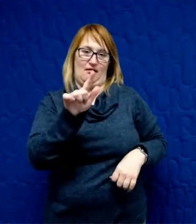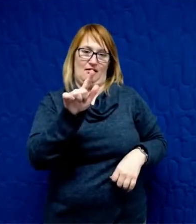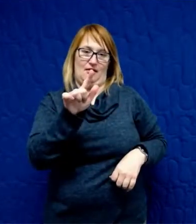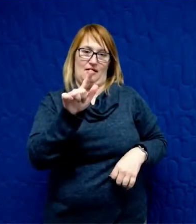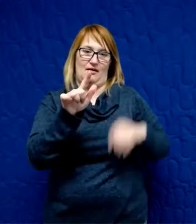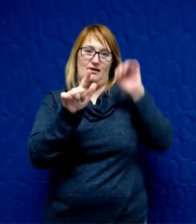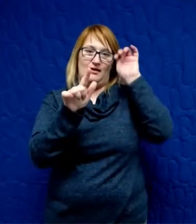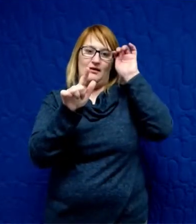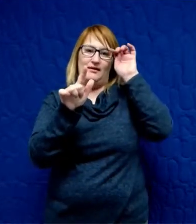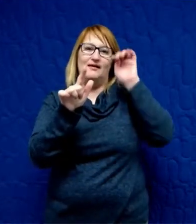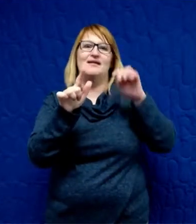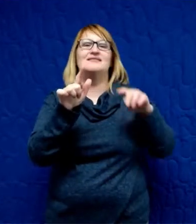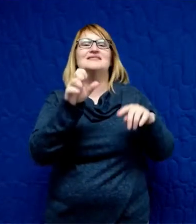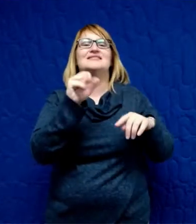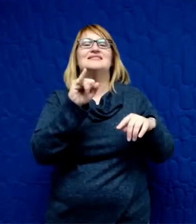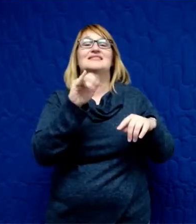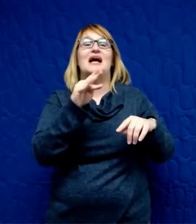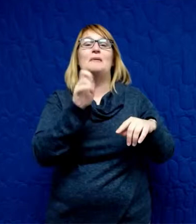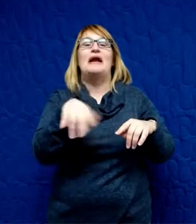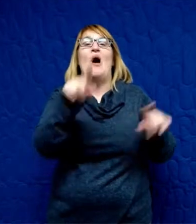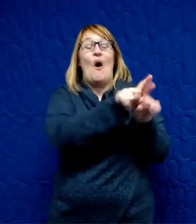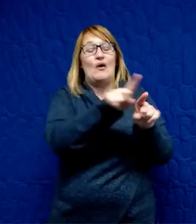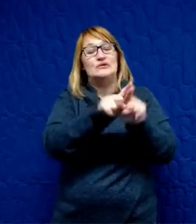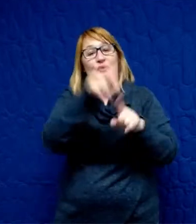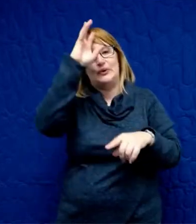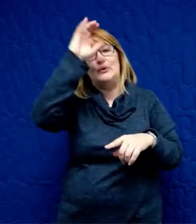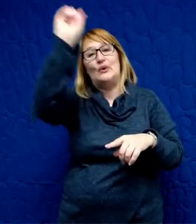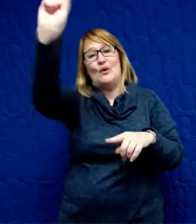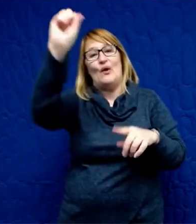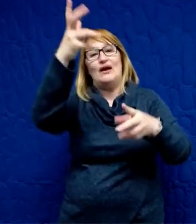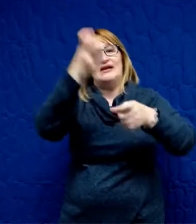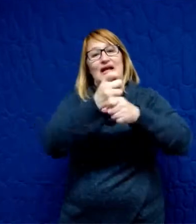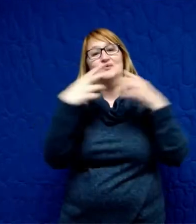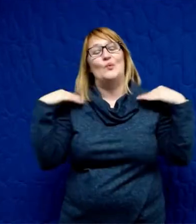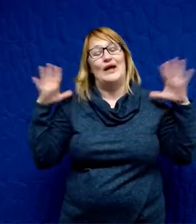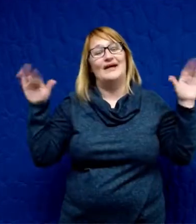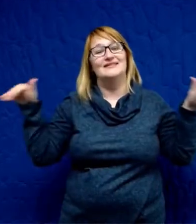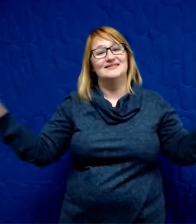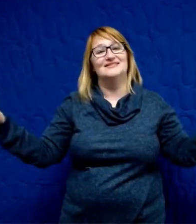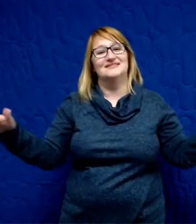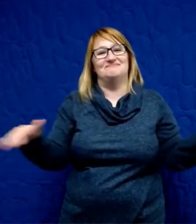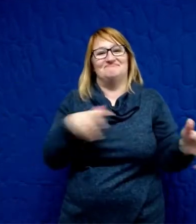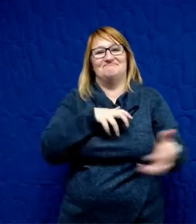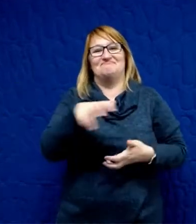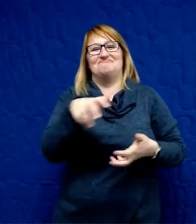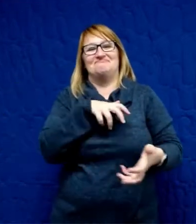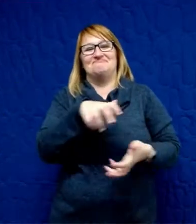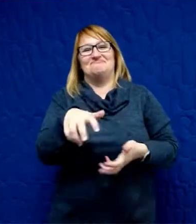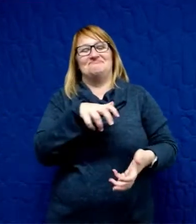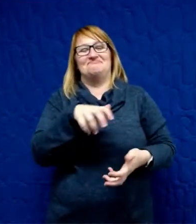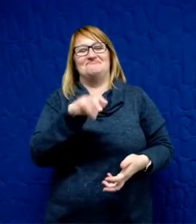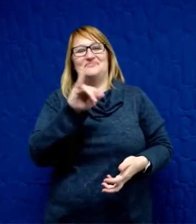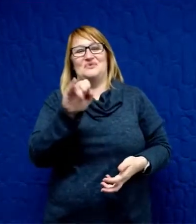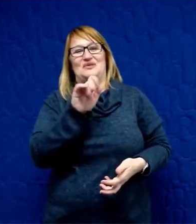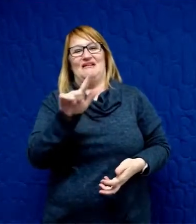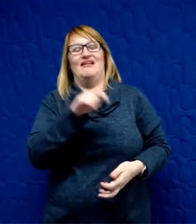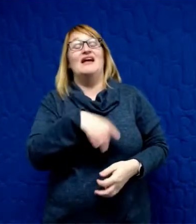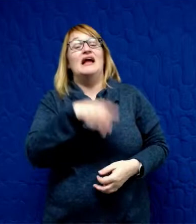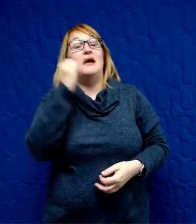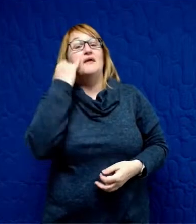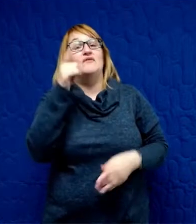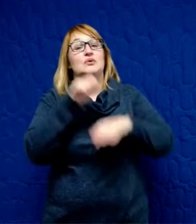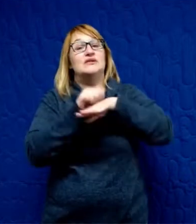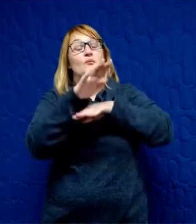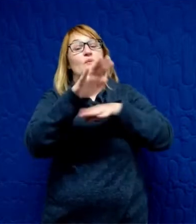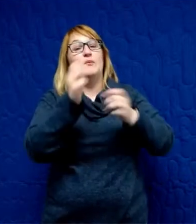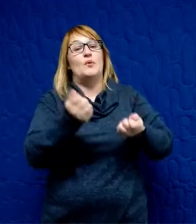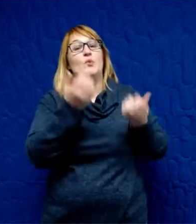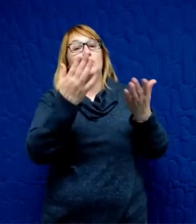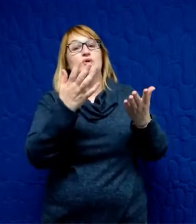unicorn gets its wings - both of things happen. If you submit a proposal - and you walk away and you don't